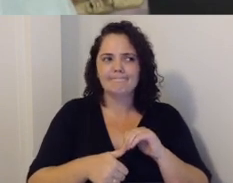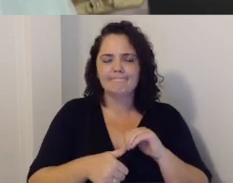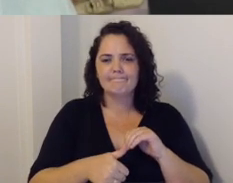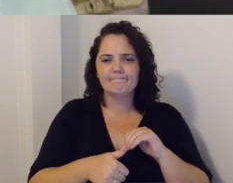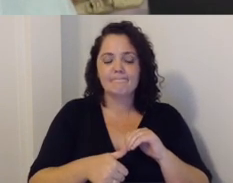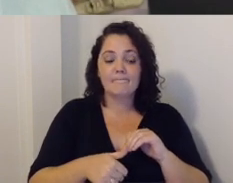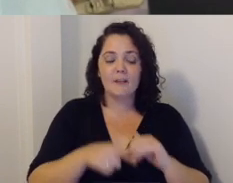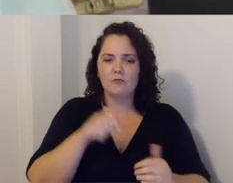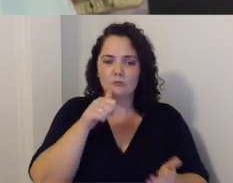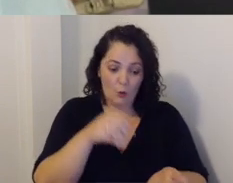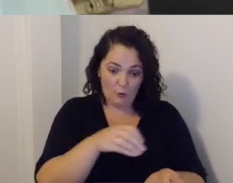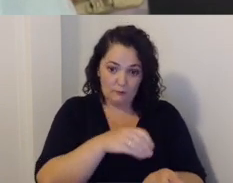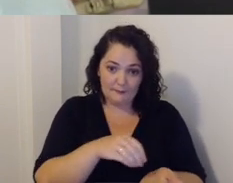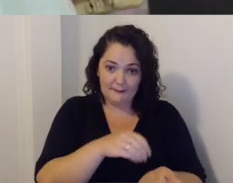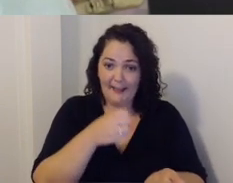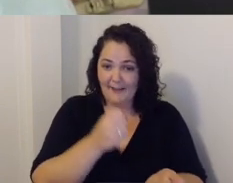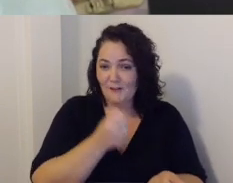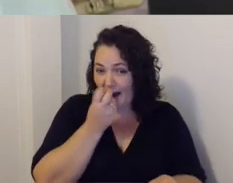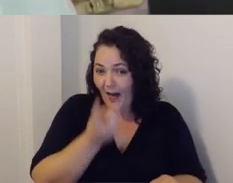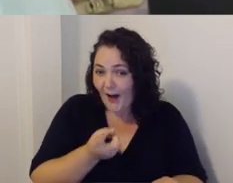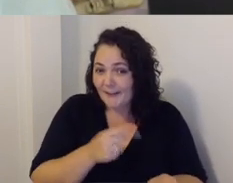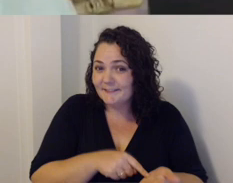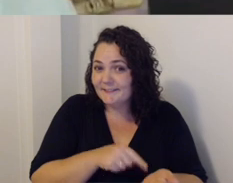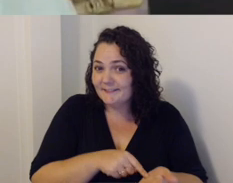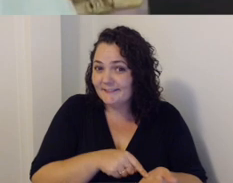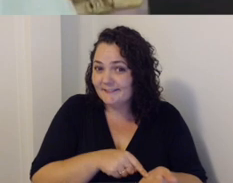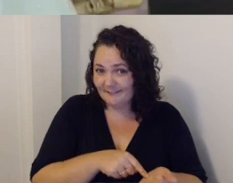of light powdered materials like we're working with tonight in the ground, we're going to work